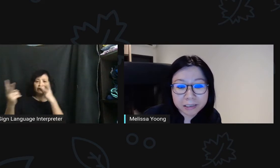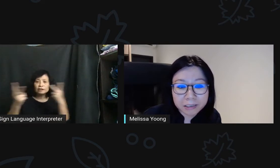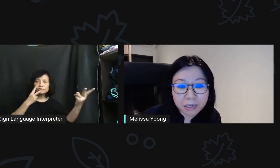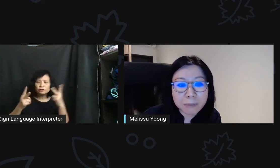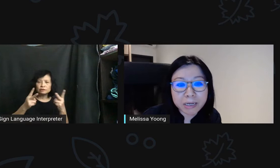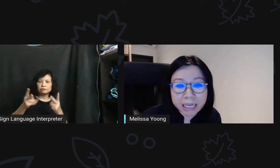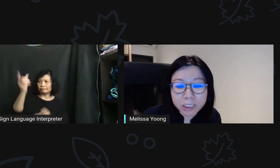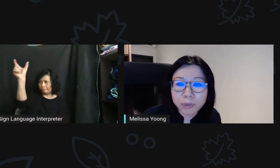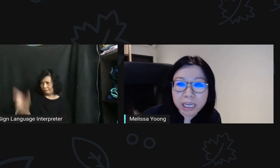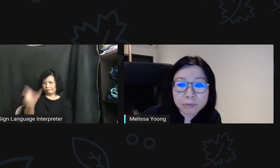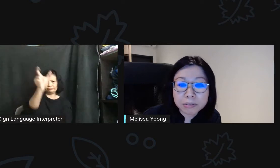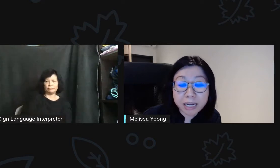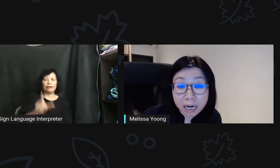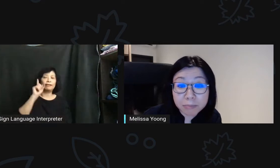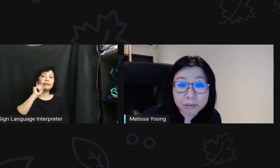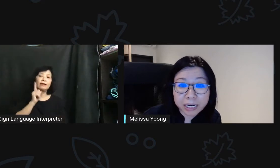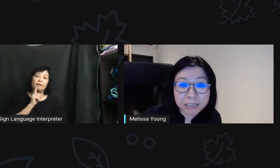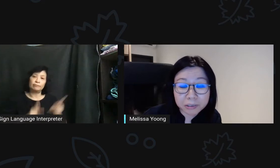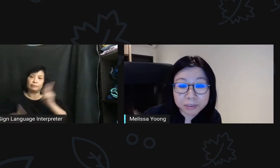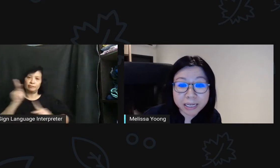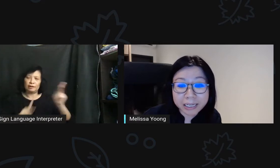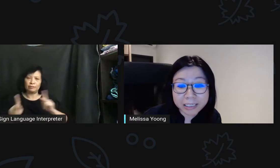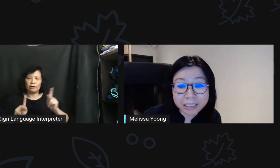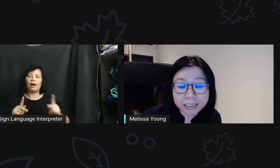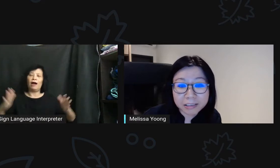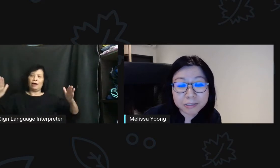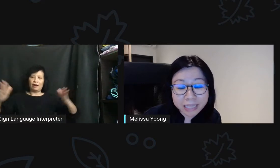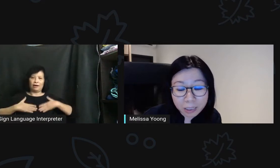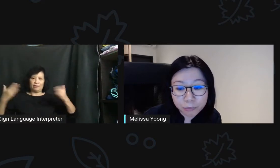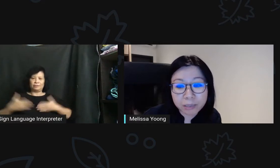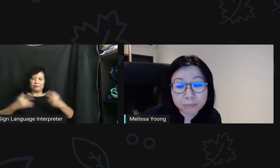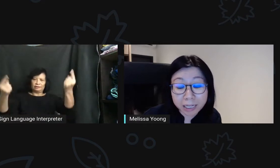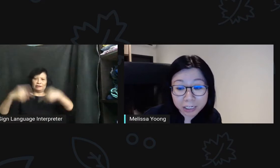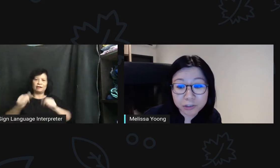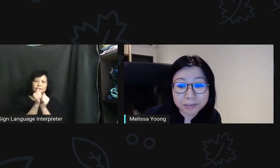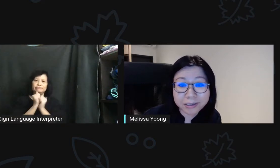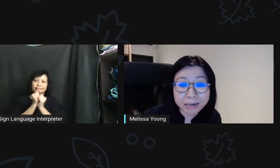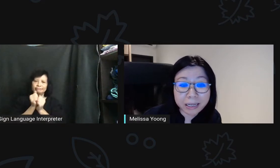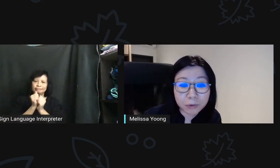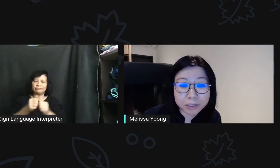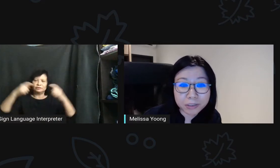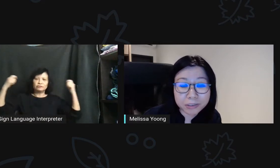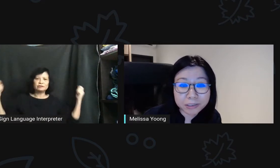So, I’m glad we’re able to come together today to celebrate Malaysian Sign Language